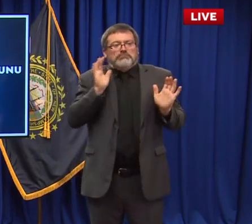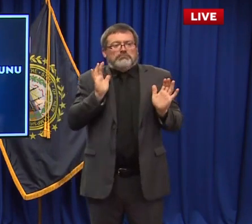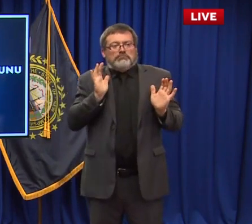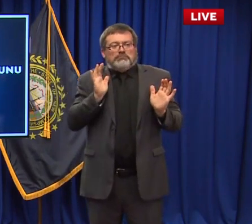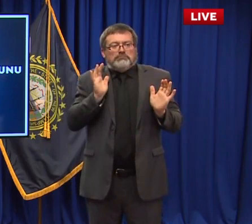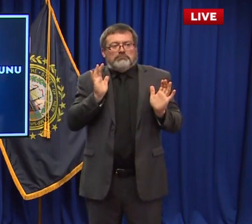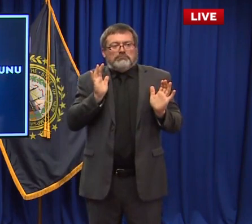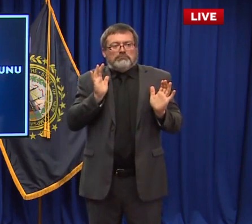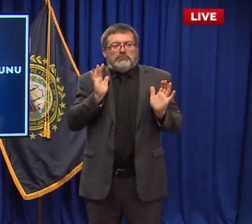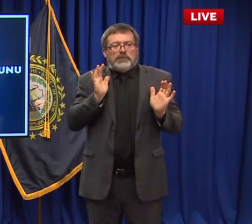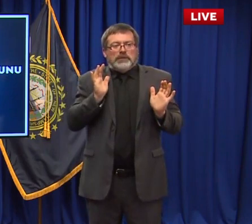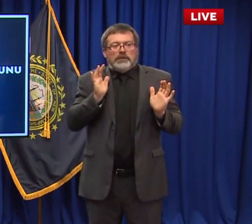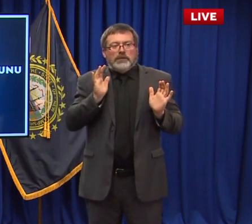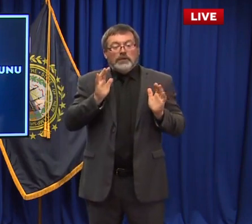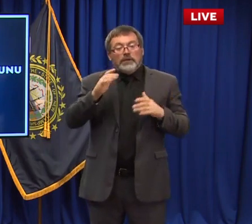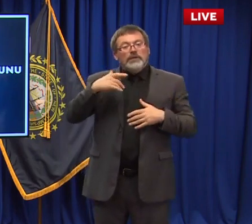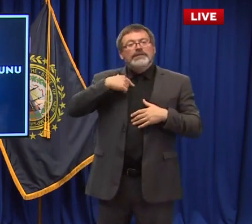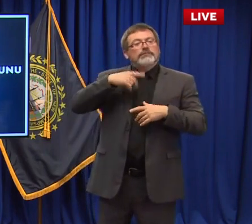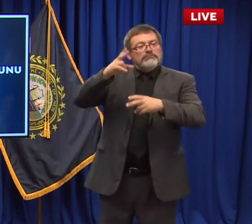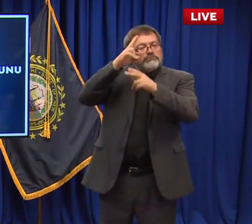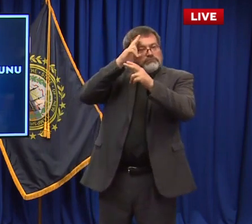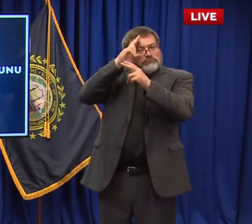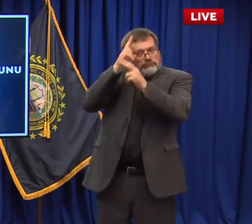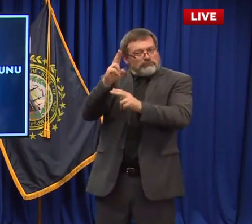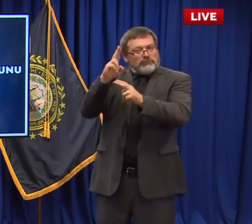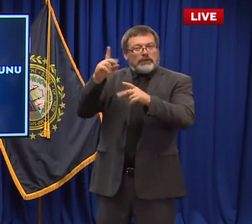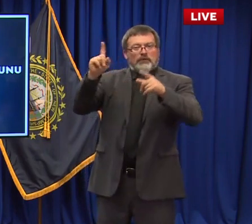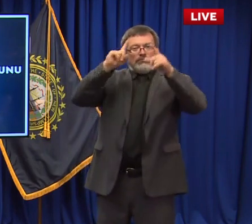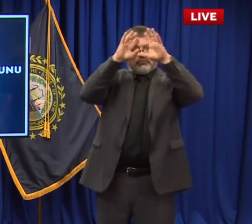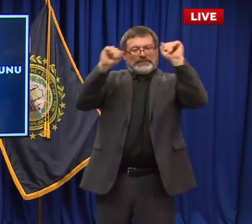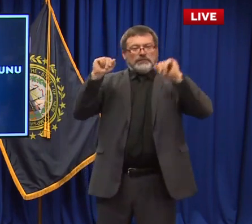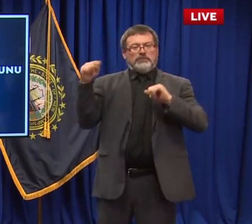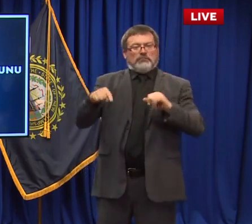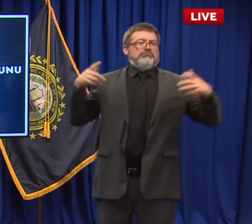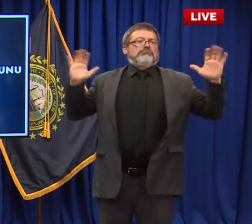I HAVE BEEN IN A FEW LARGE GATHERINGS, BUT THEY ARE FEW AND FAR BETWEEN.